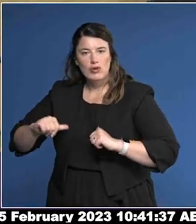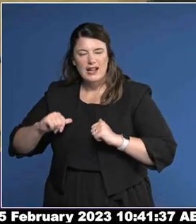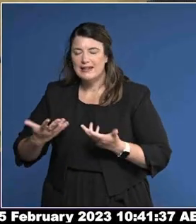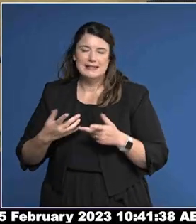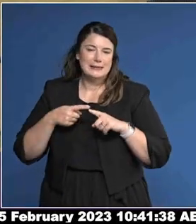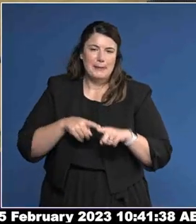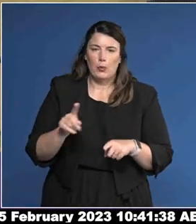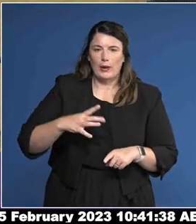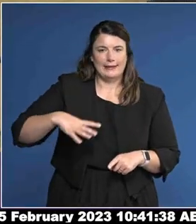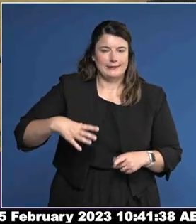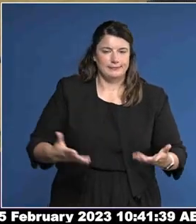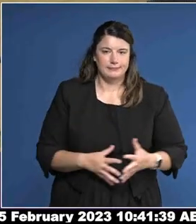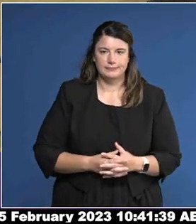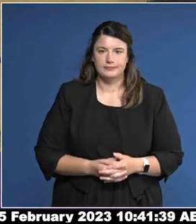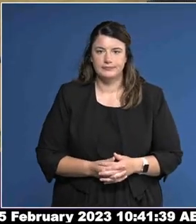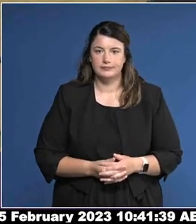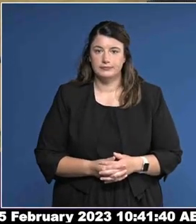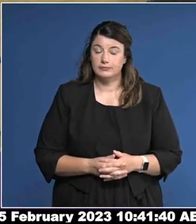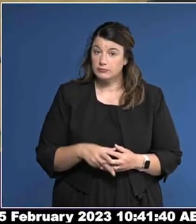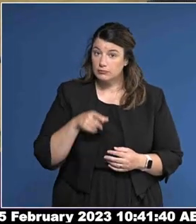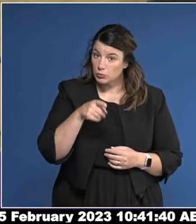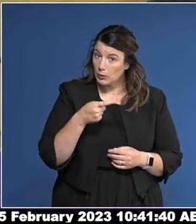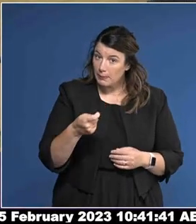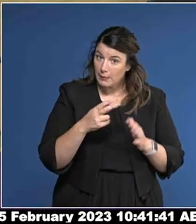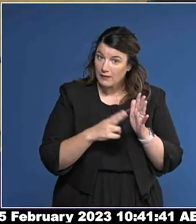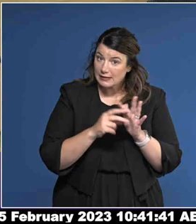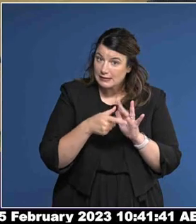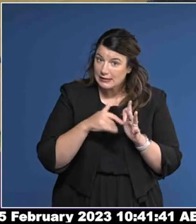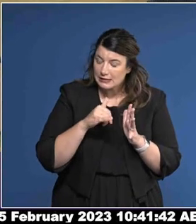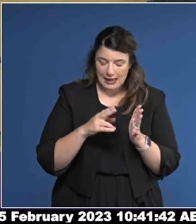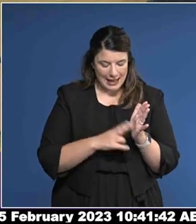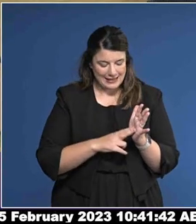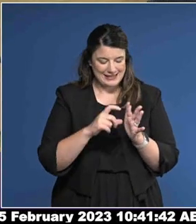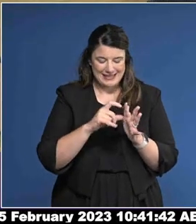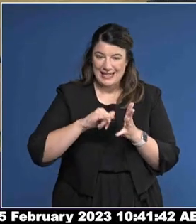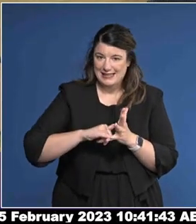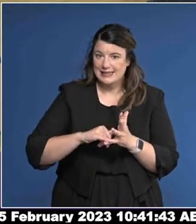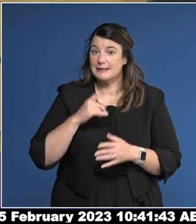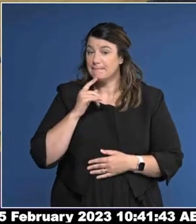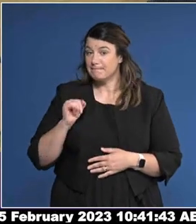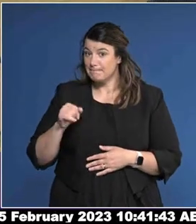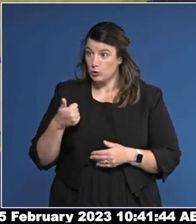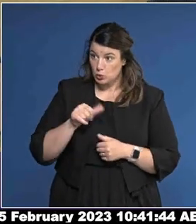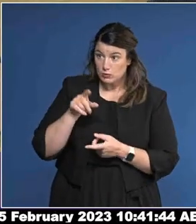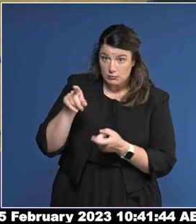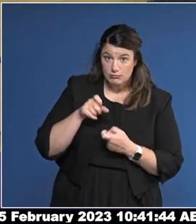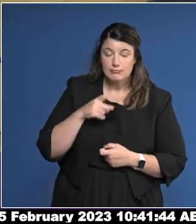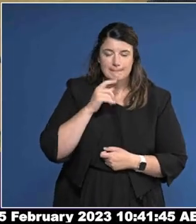Is Araluen a member of NDS? Yes. Correct. MS EASTMAN: And do you use those resources? Yes, we do. MS EASTMAN: And at Sunnyfield?